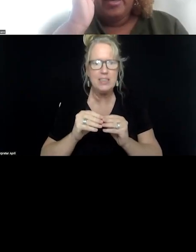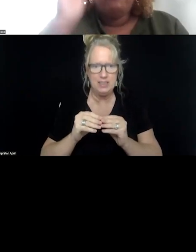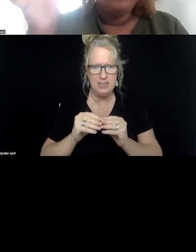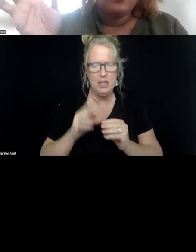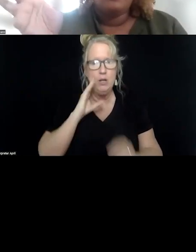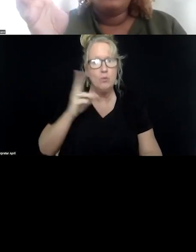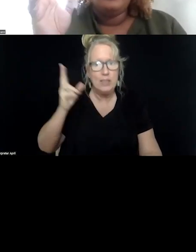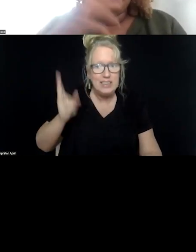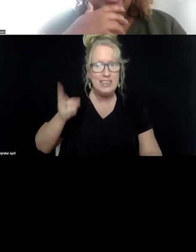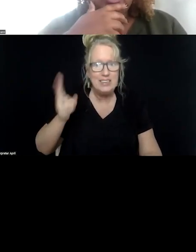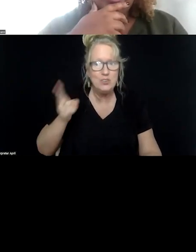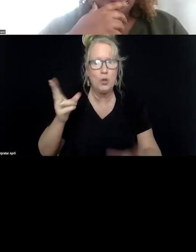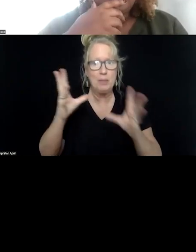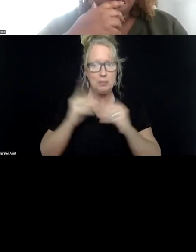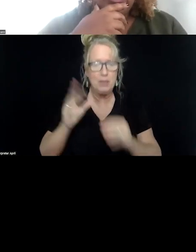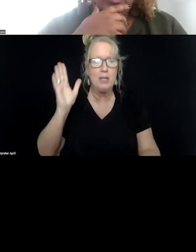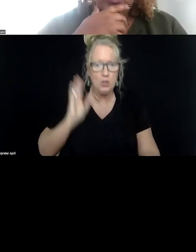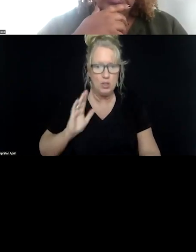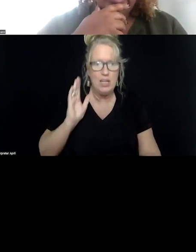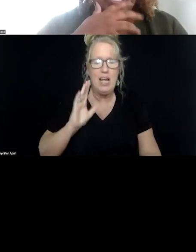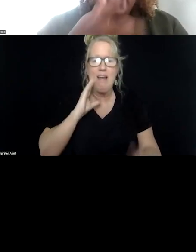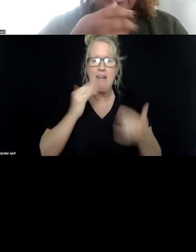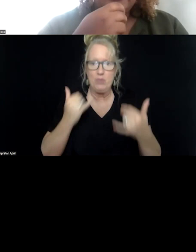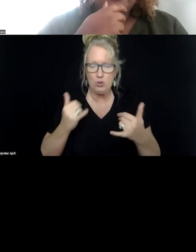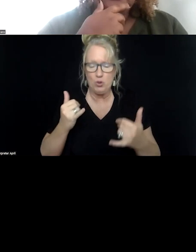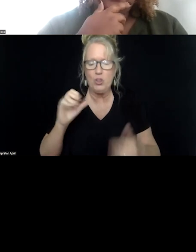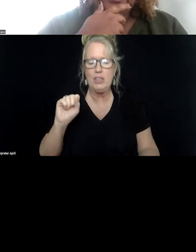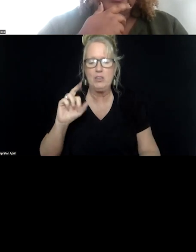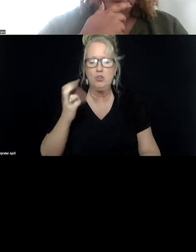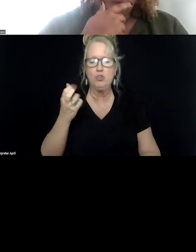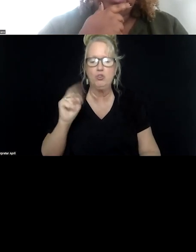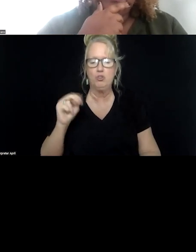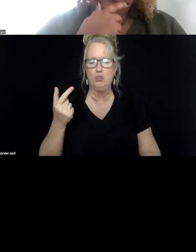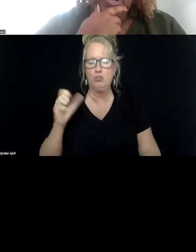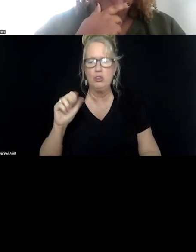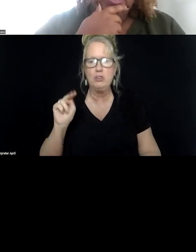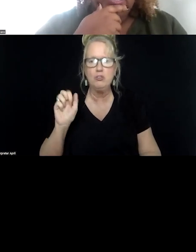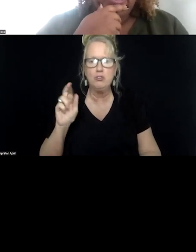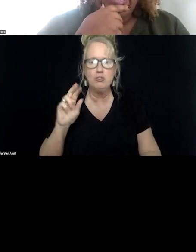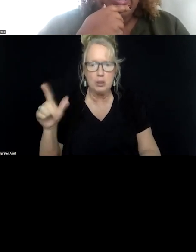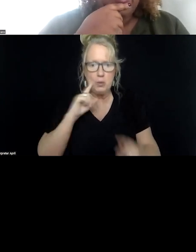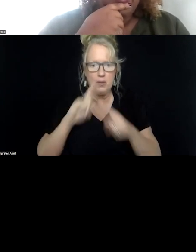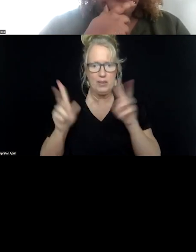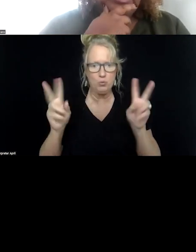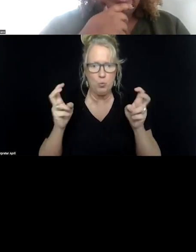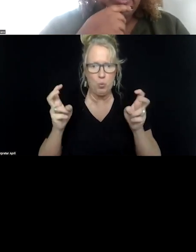OF FORMER AND CURRENT SURGEON GENERALS. THIS IS WHERE THIS QUOTE COMES IN.